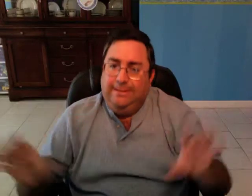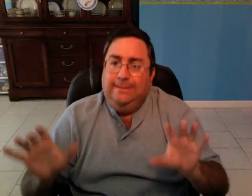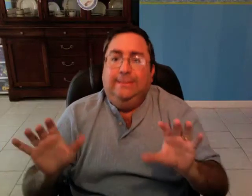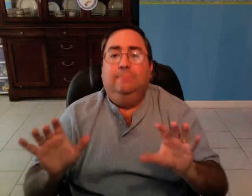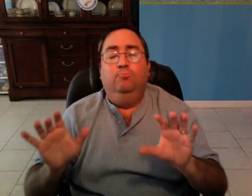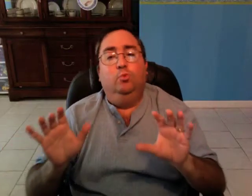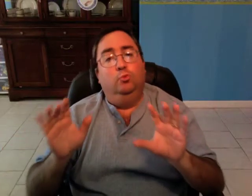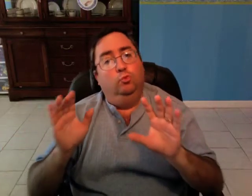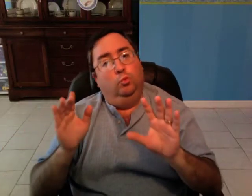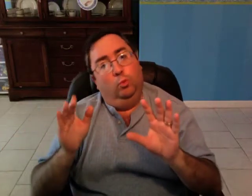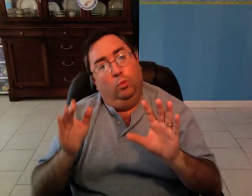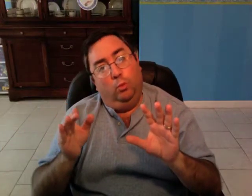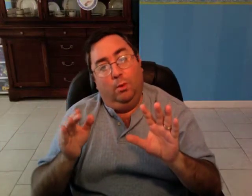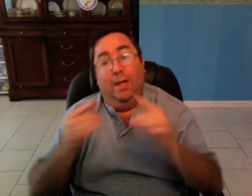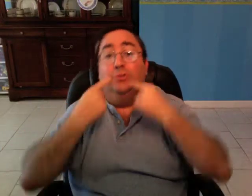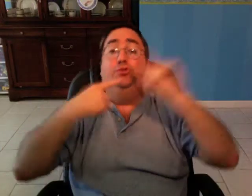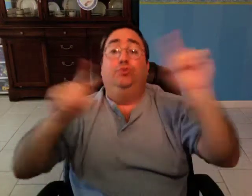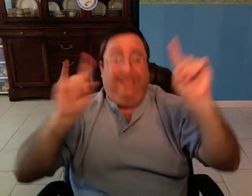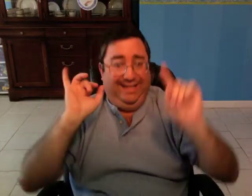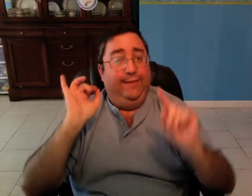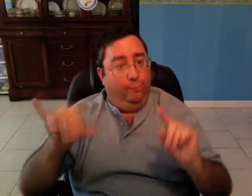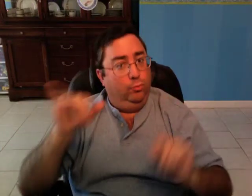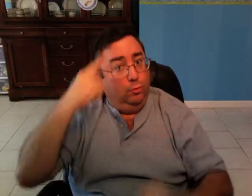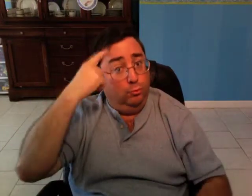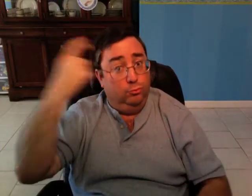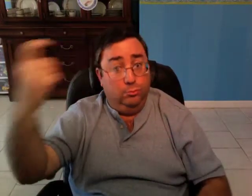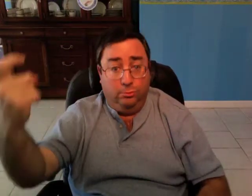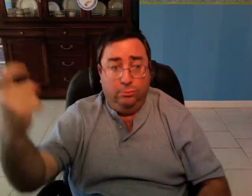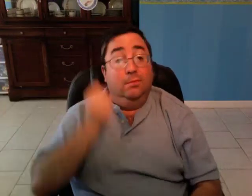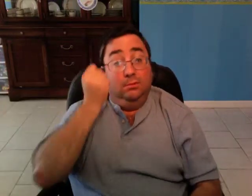achieve those dreams.